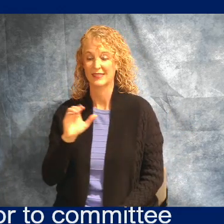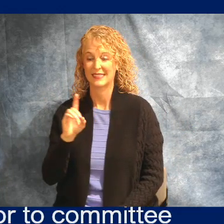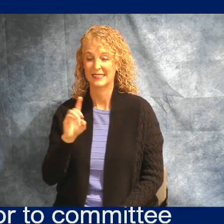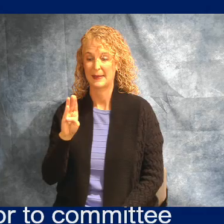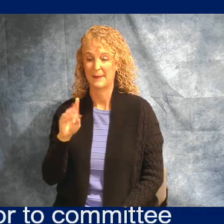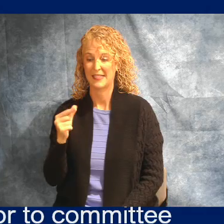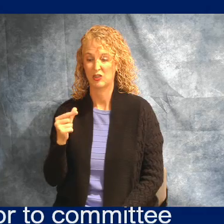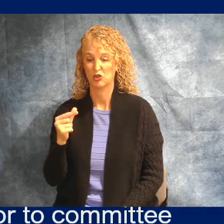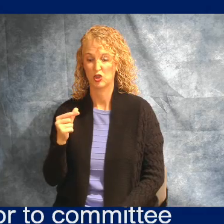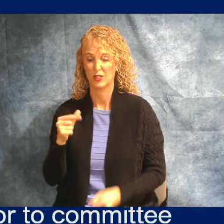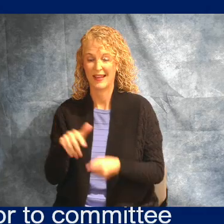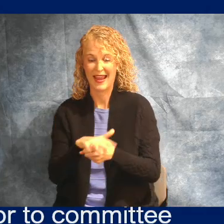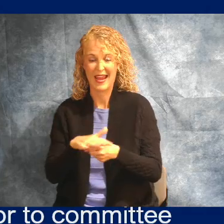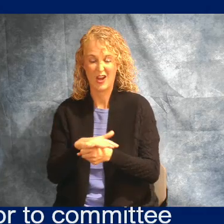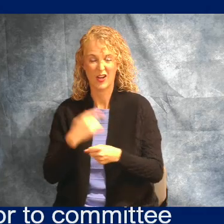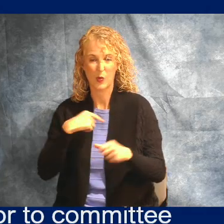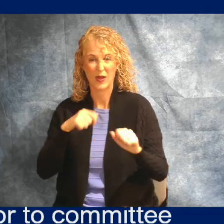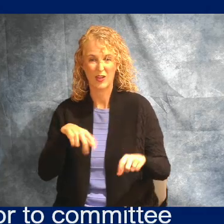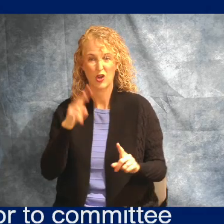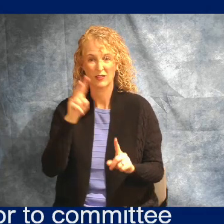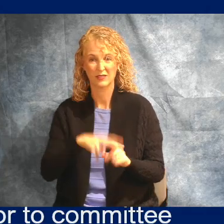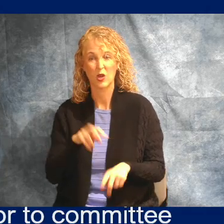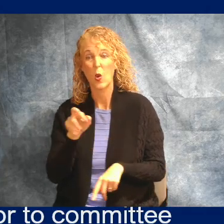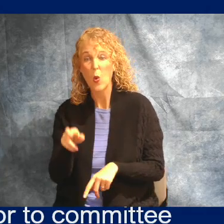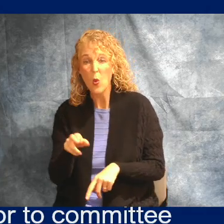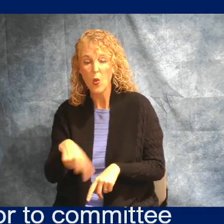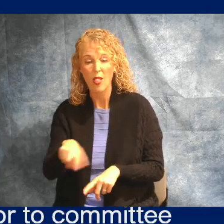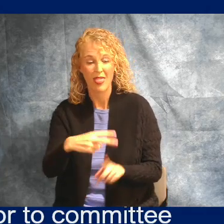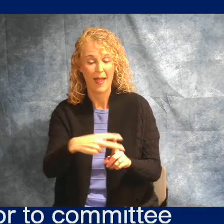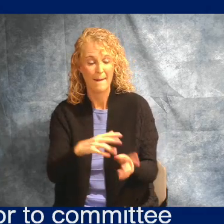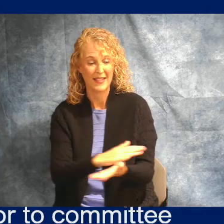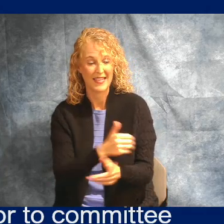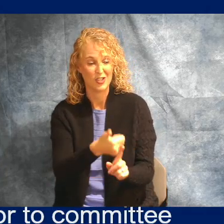or the applicant didn't meet eligibility requirements and there were just a few folks